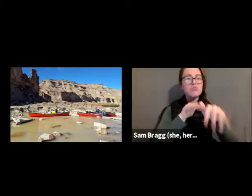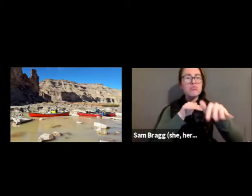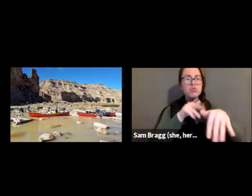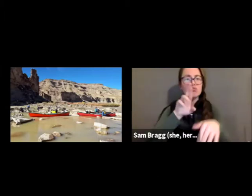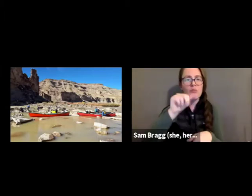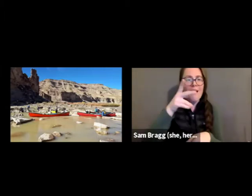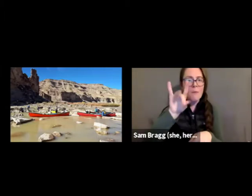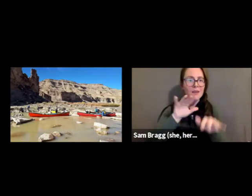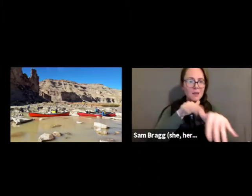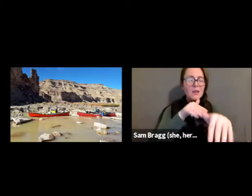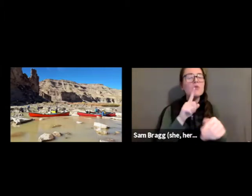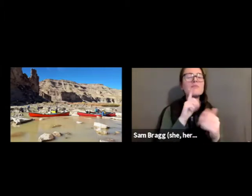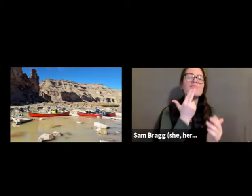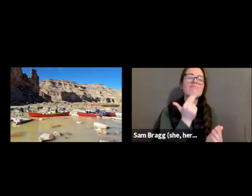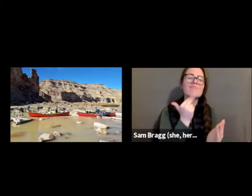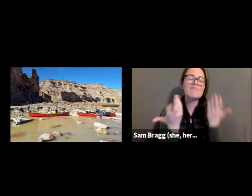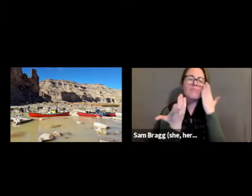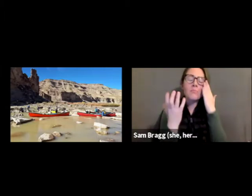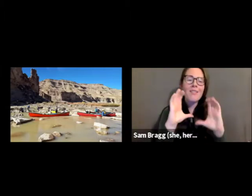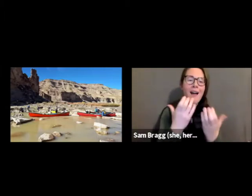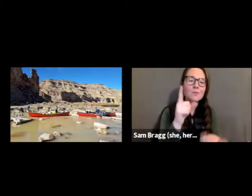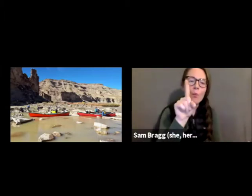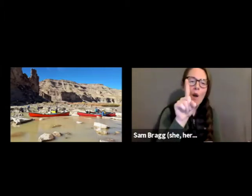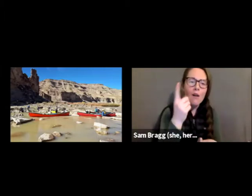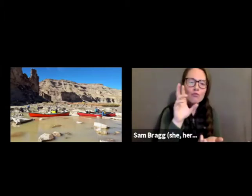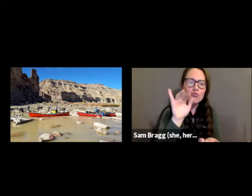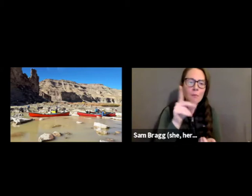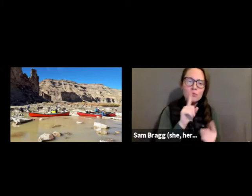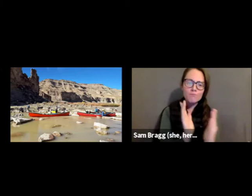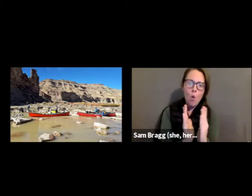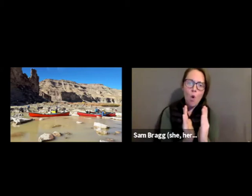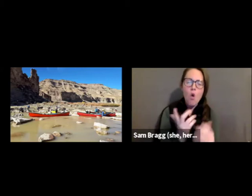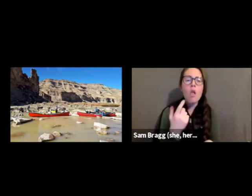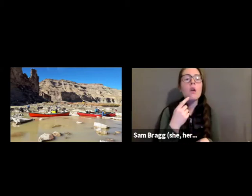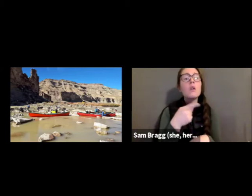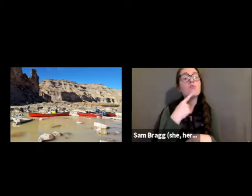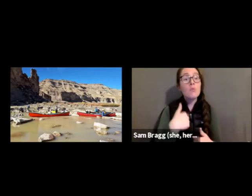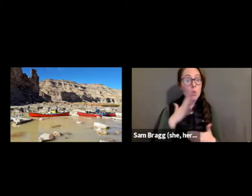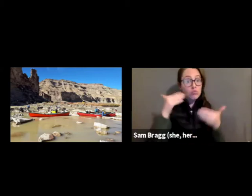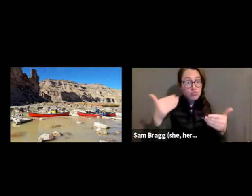going by the camp in her inner canoe and it was really sweet because that this was just